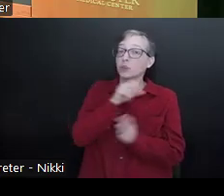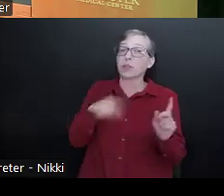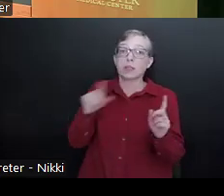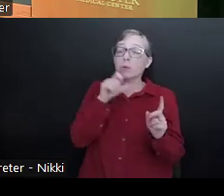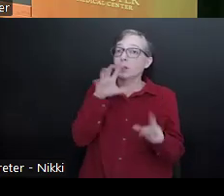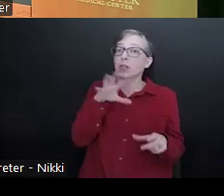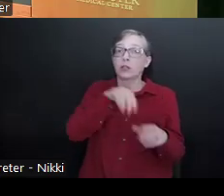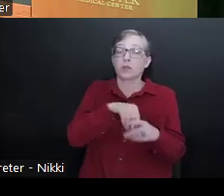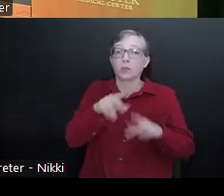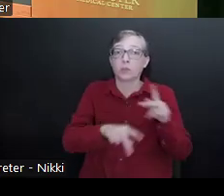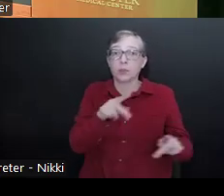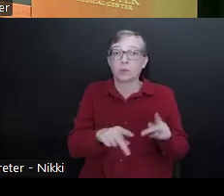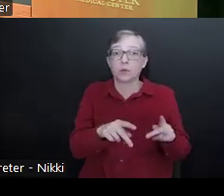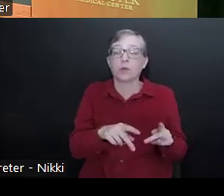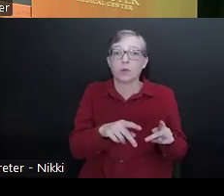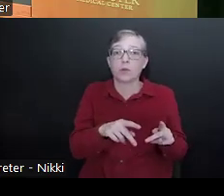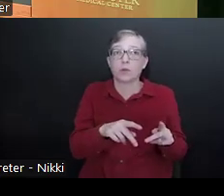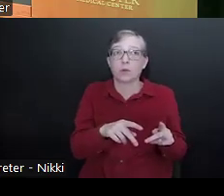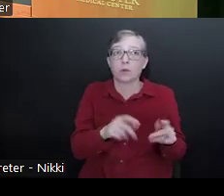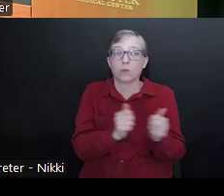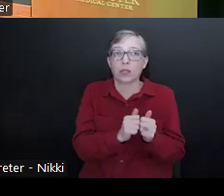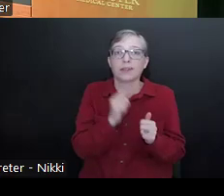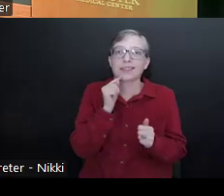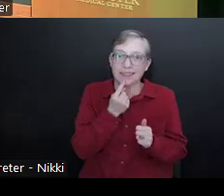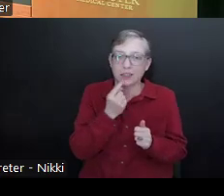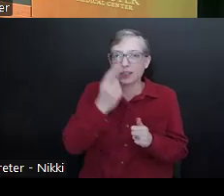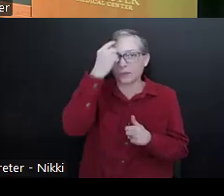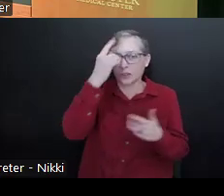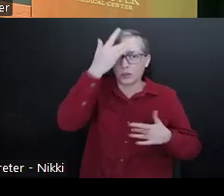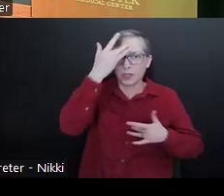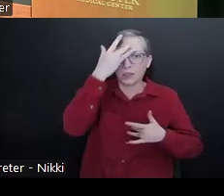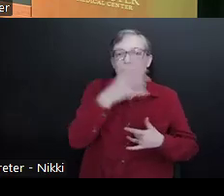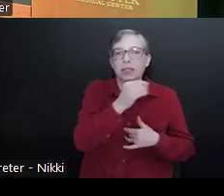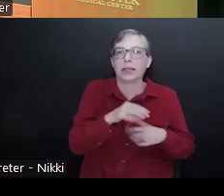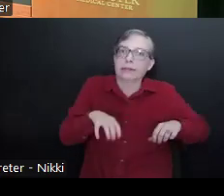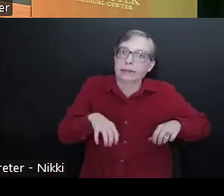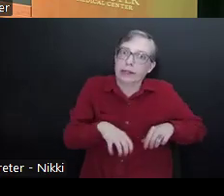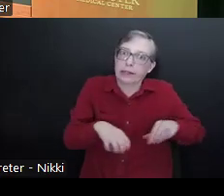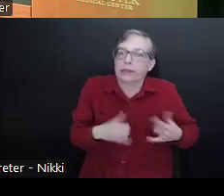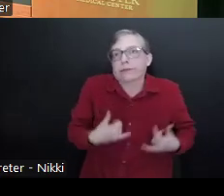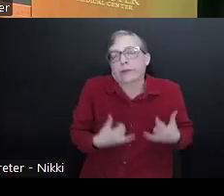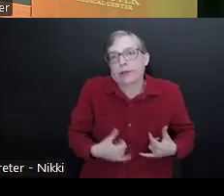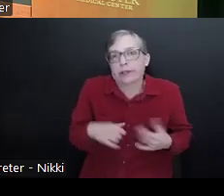mental illness and um folks with kind of active substance use disorders i think for most of our